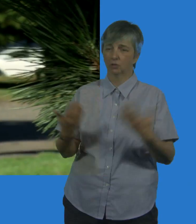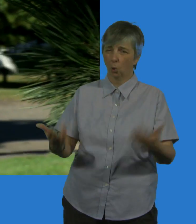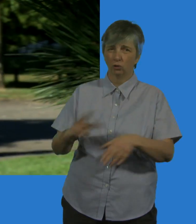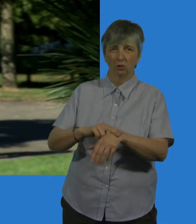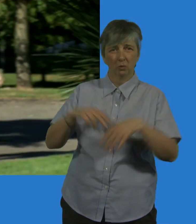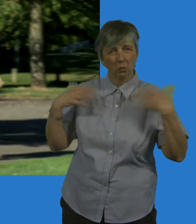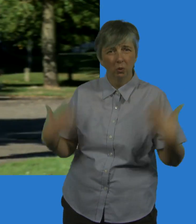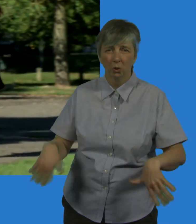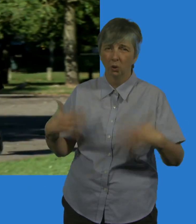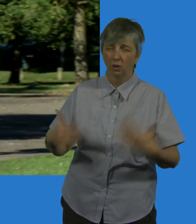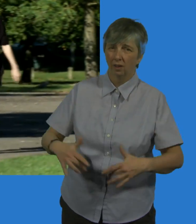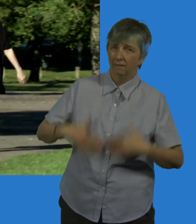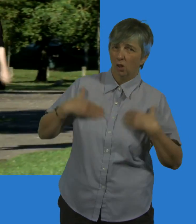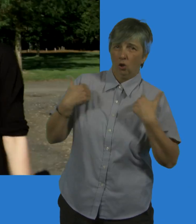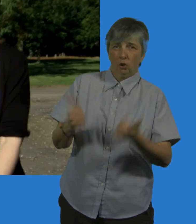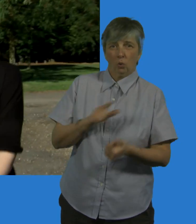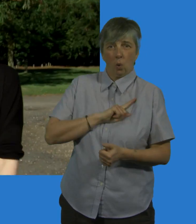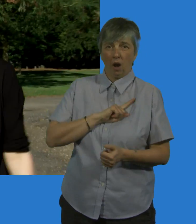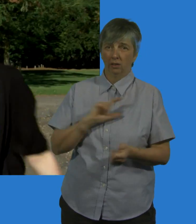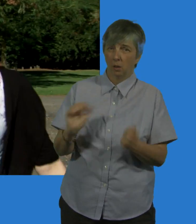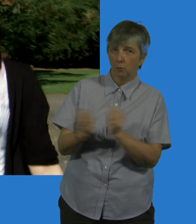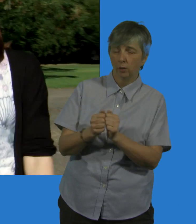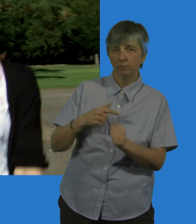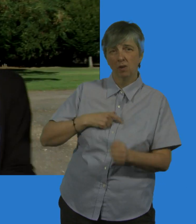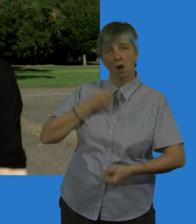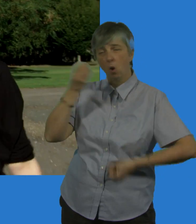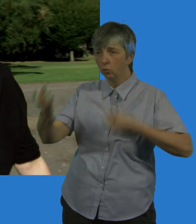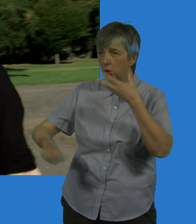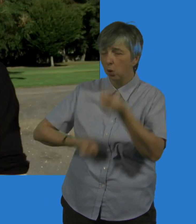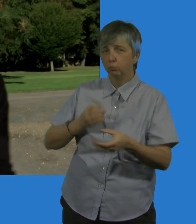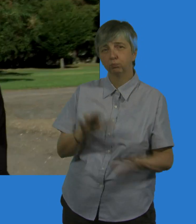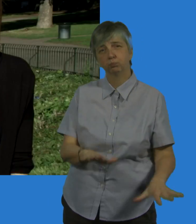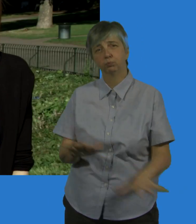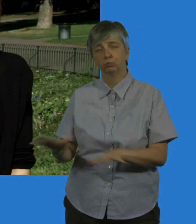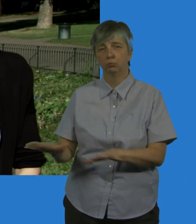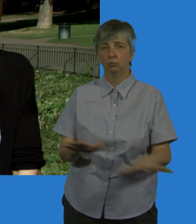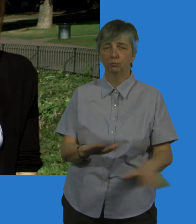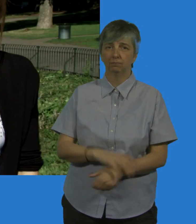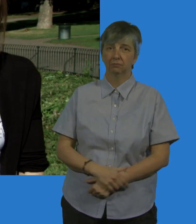Alexandra: It feels so different from before. My GP now